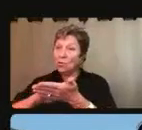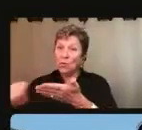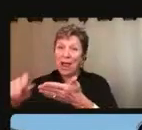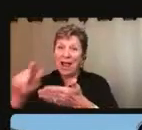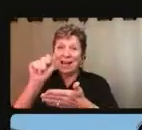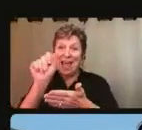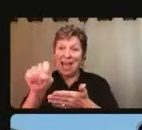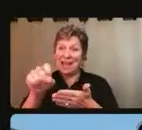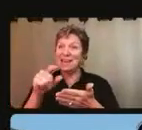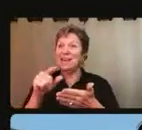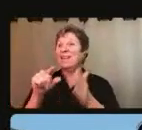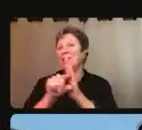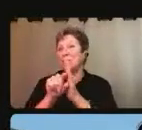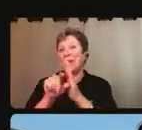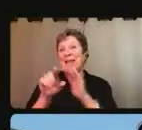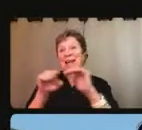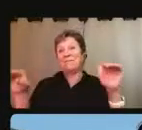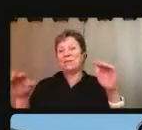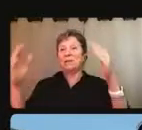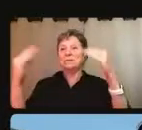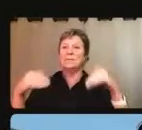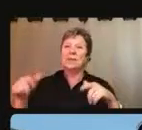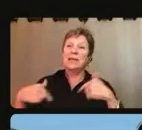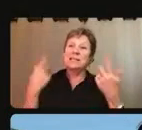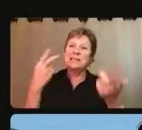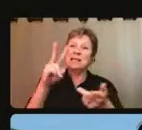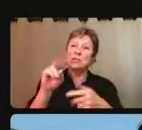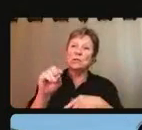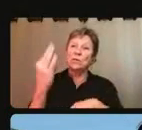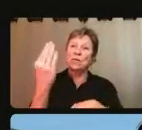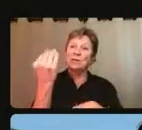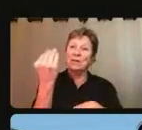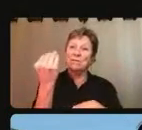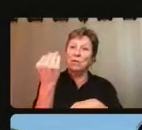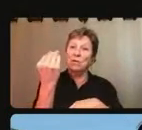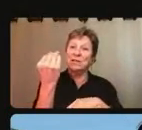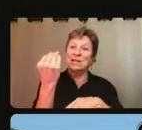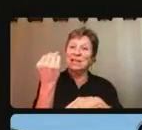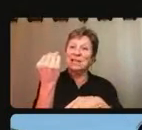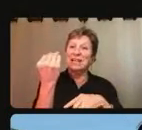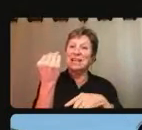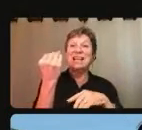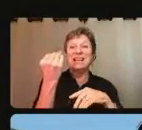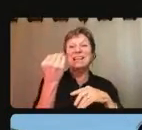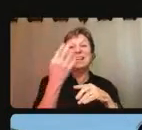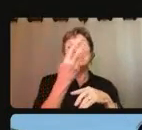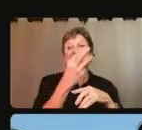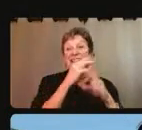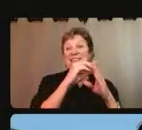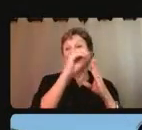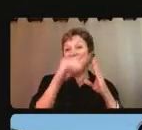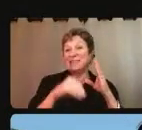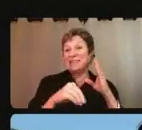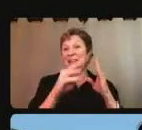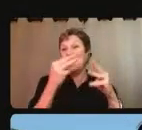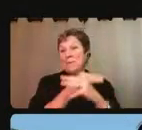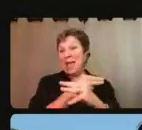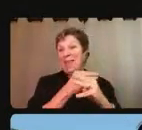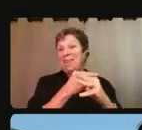CANNOT READ OR WRITE AT GRADE LEVEL.